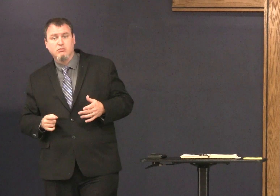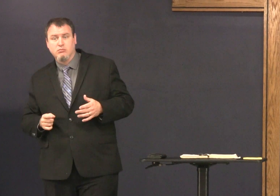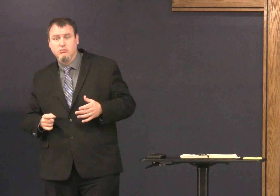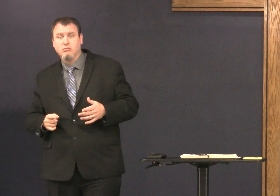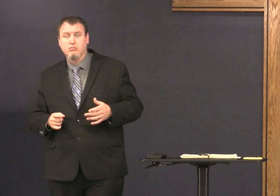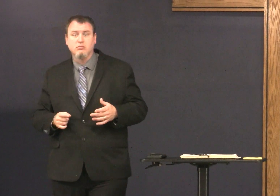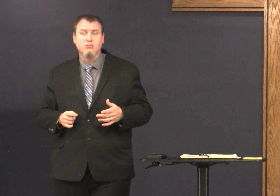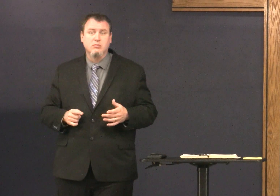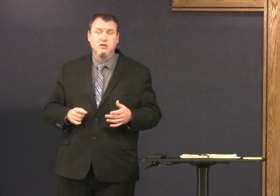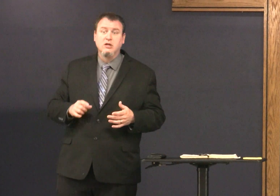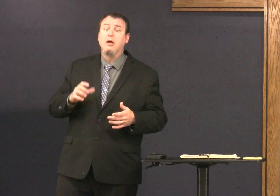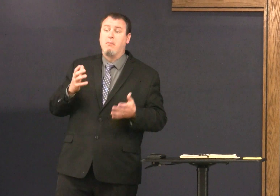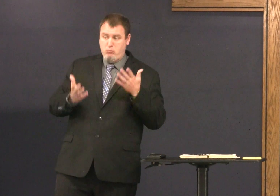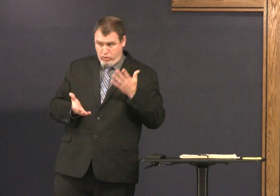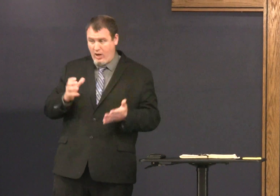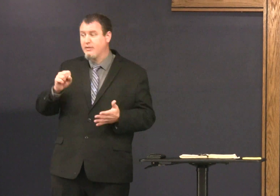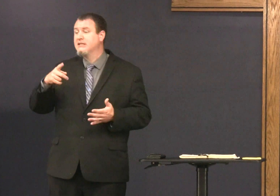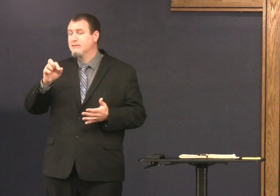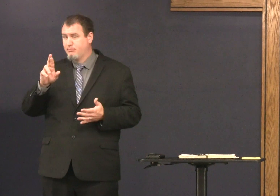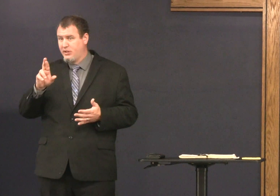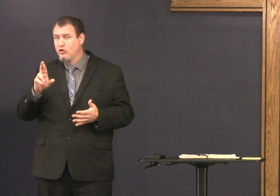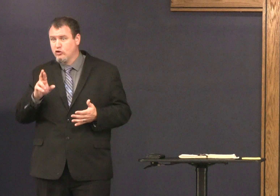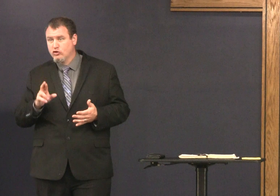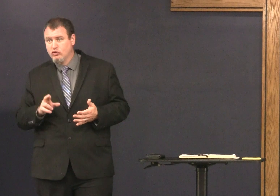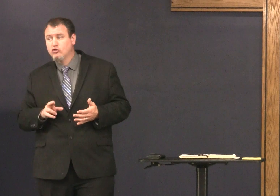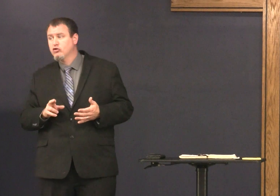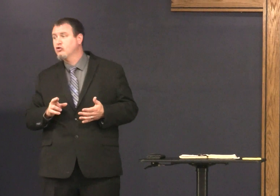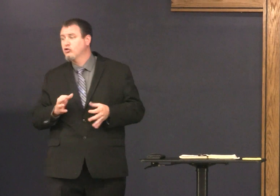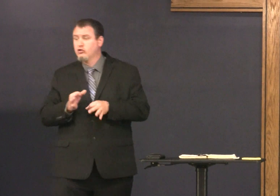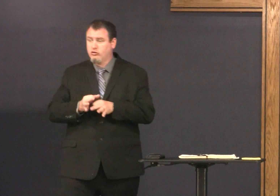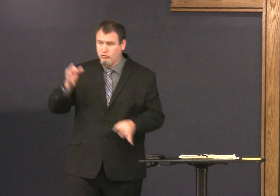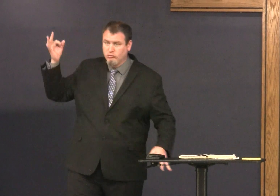knives as well probably a spear